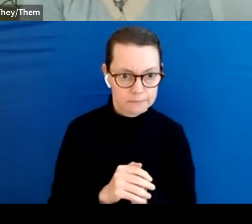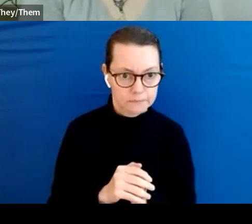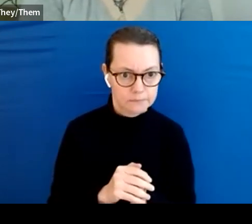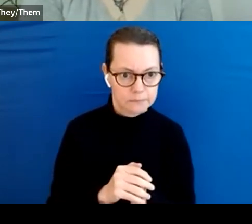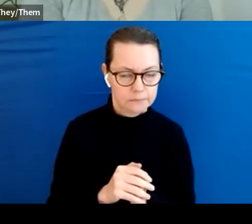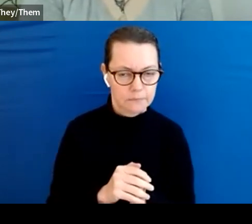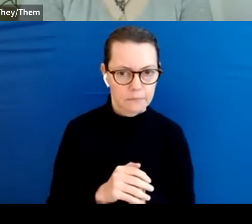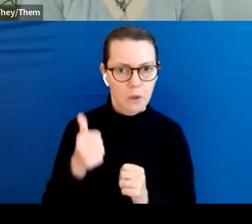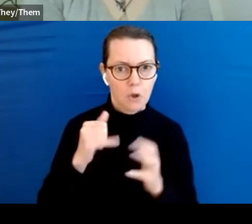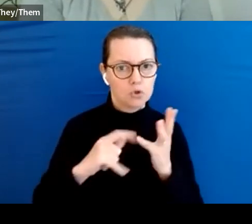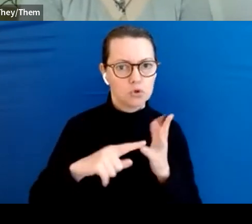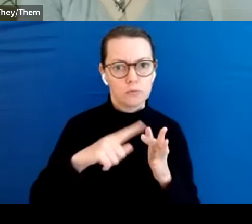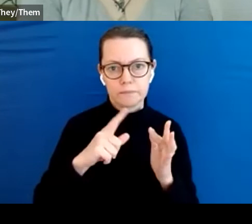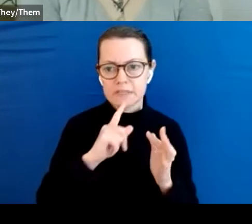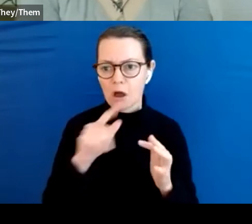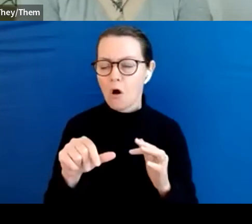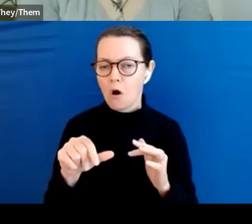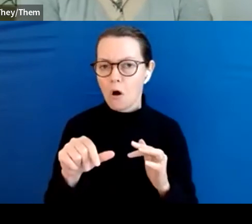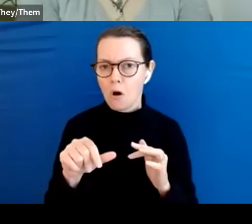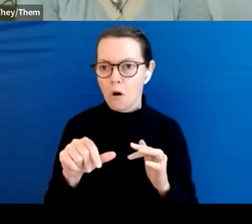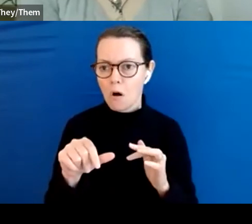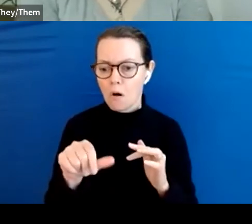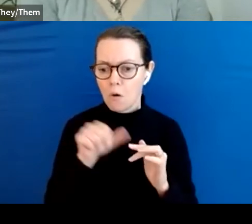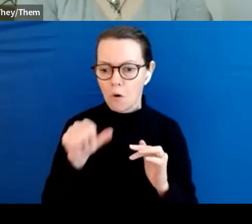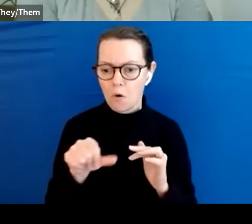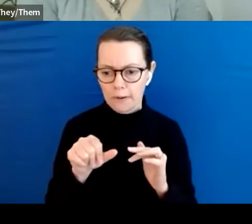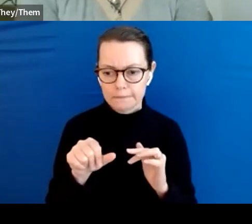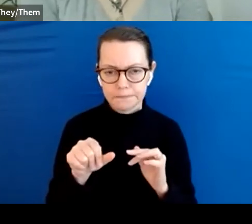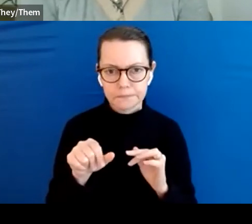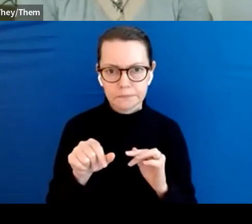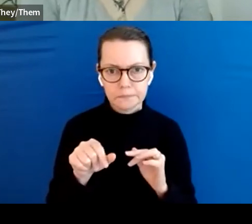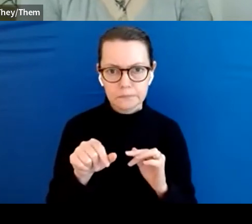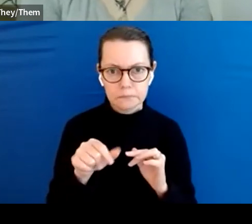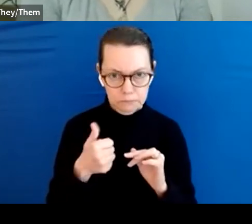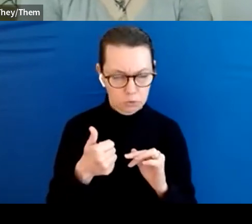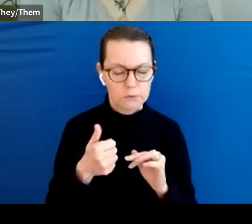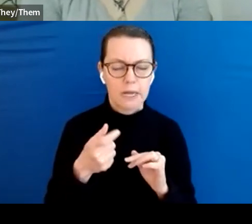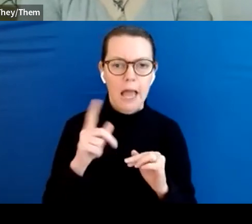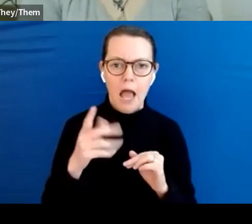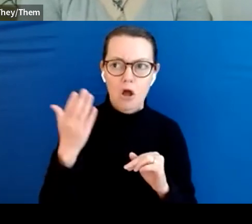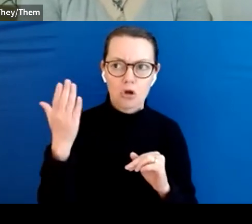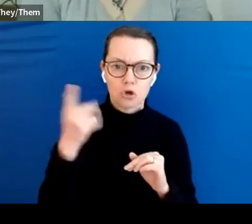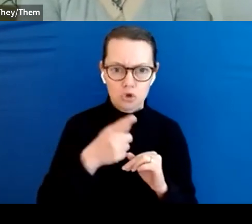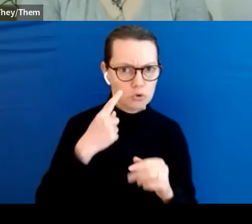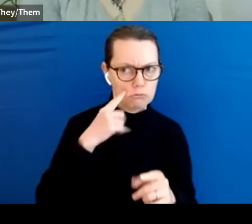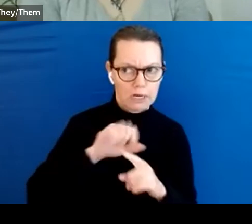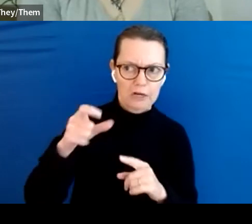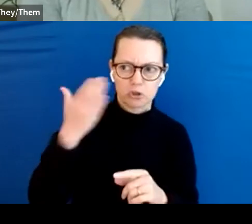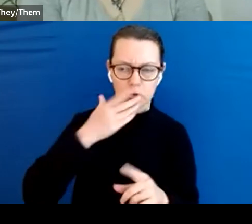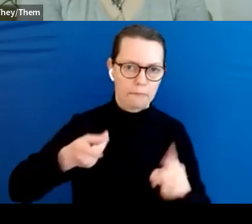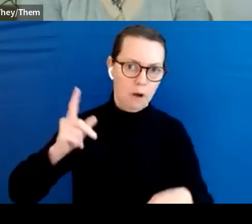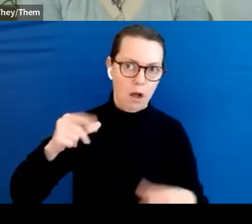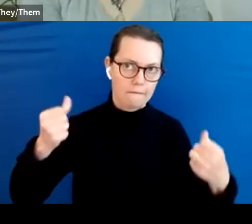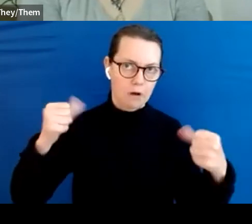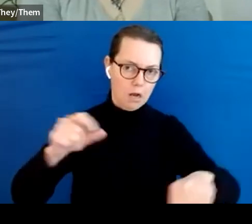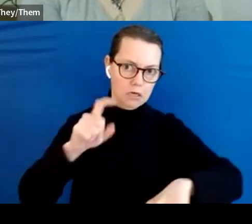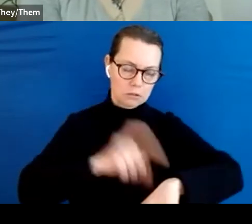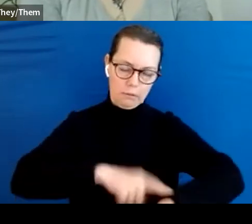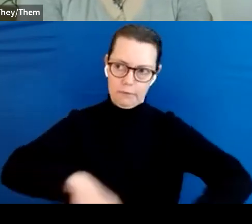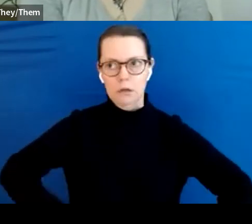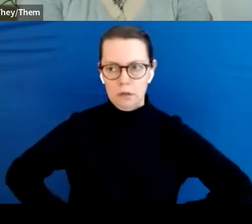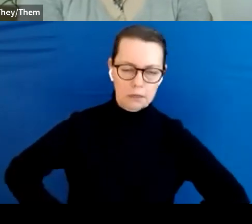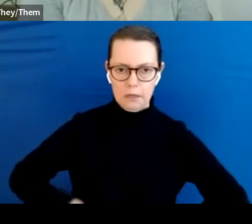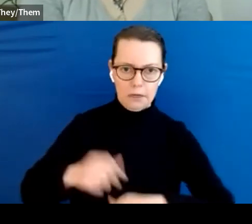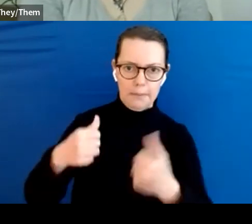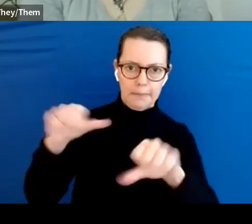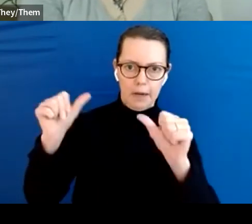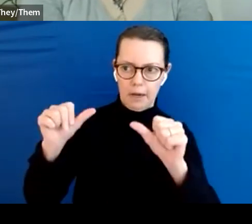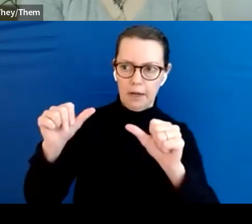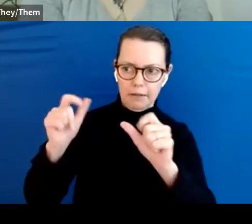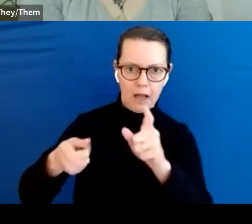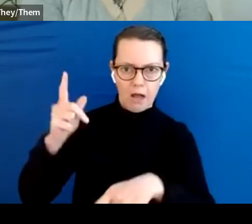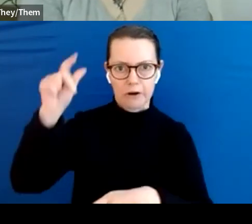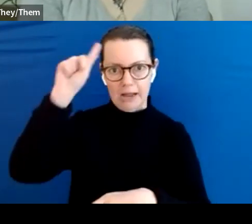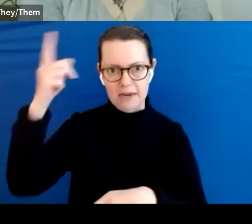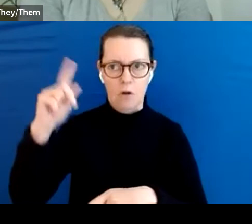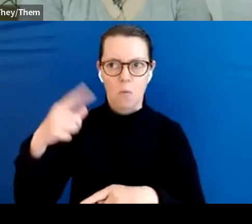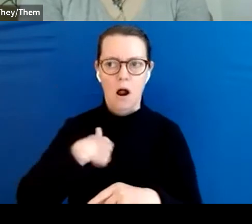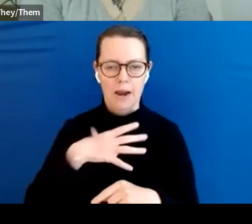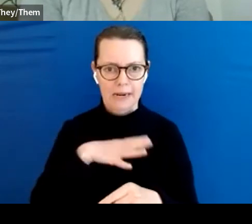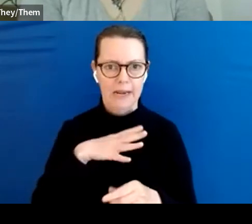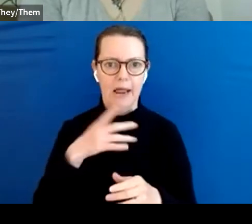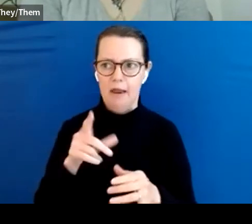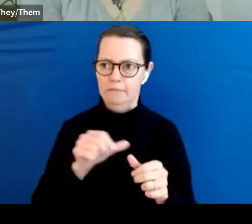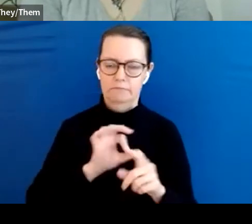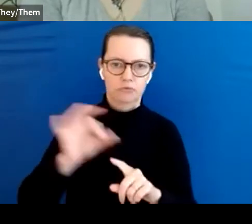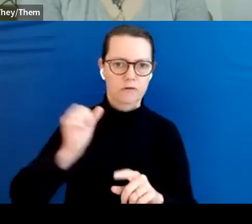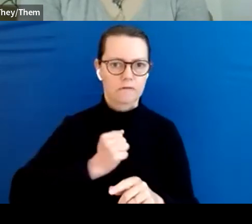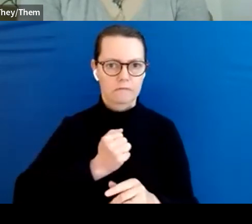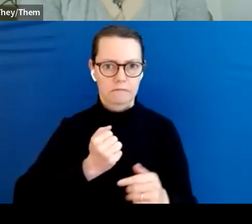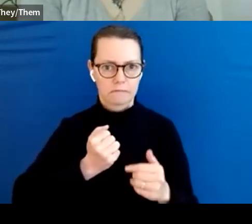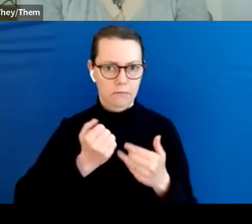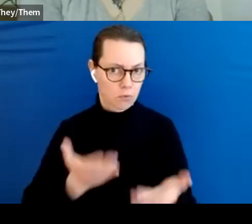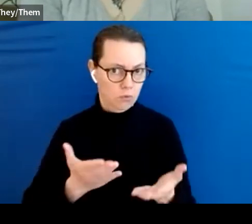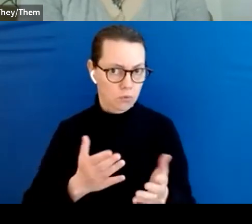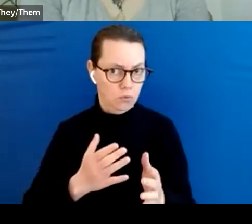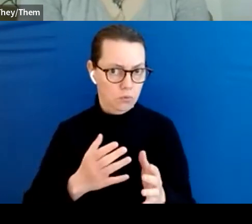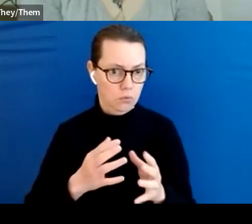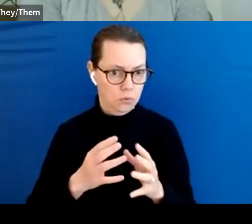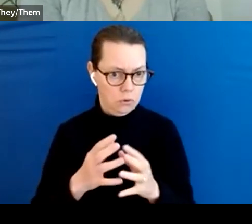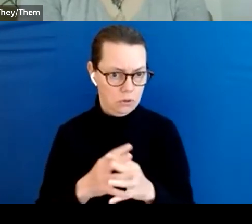And this is something like could you notice in your school. When they finally got ish, and they they finally worked out that this is actually the better way that you and your family are advocating for something that's actually going to make you more successful